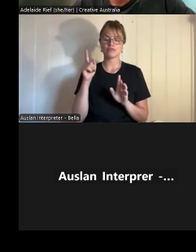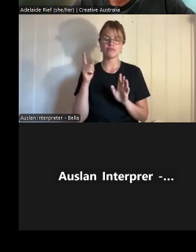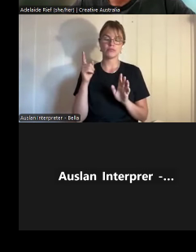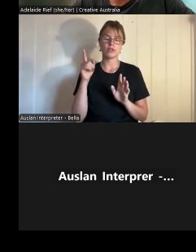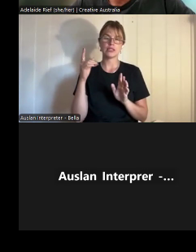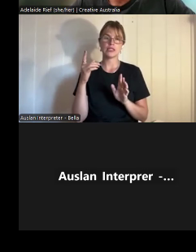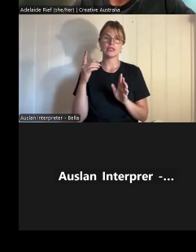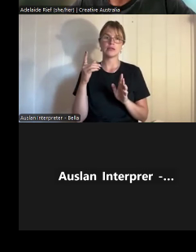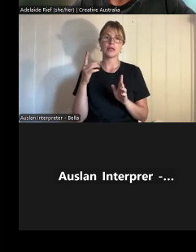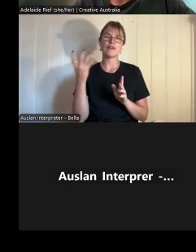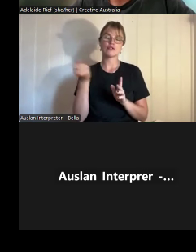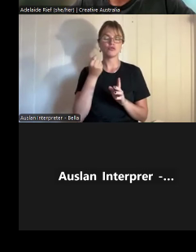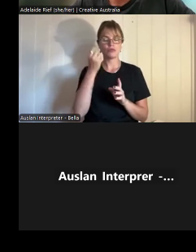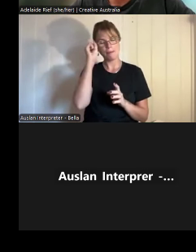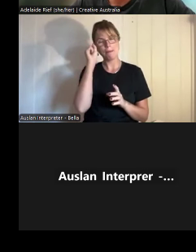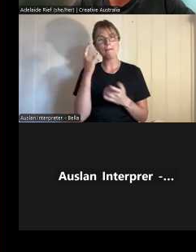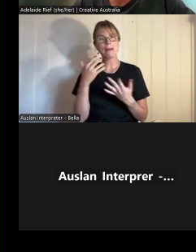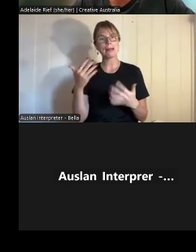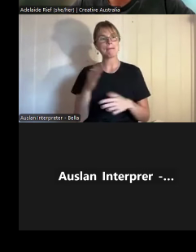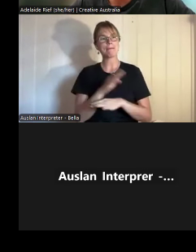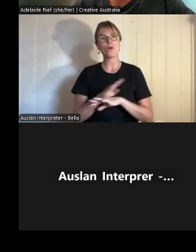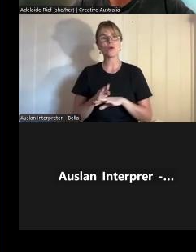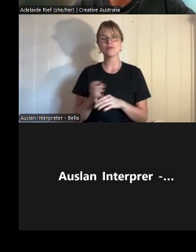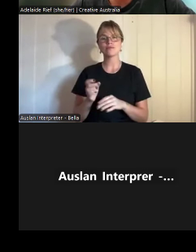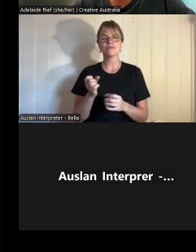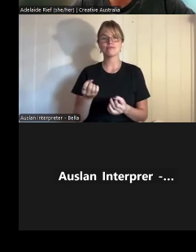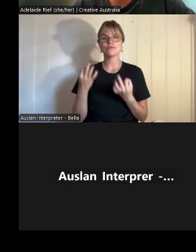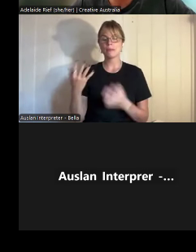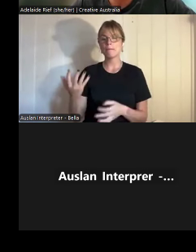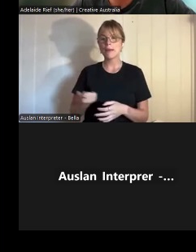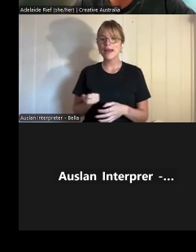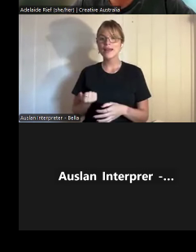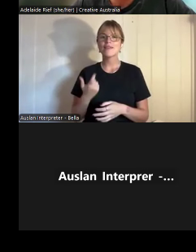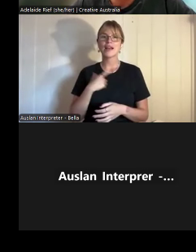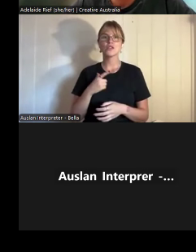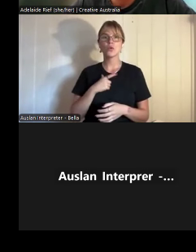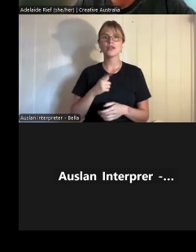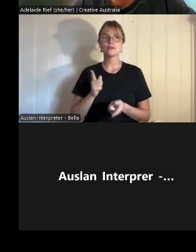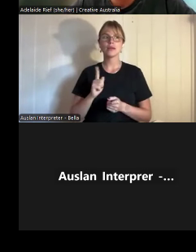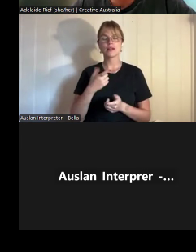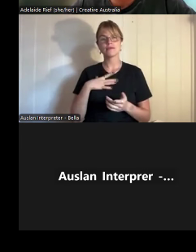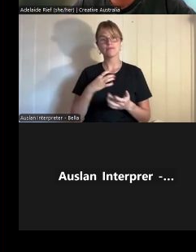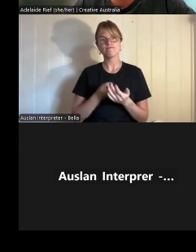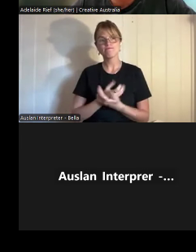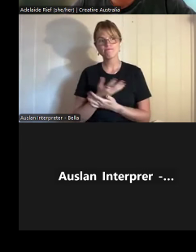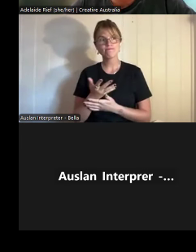unpaid so there's sometimes a cost associated with attending different Board meetings and different